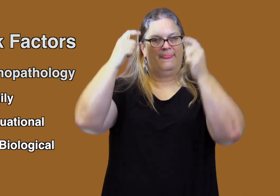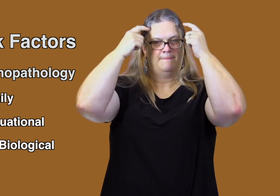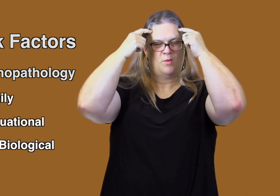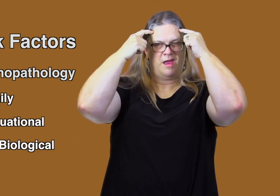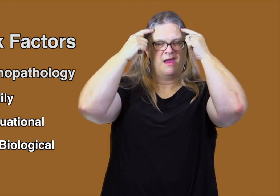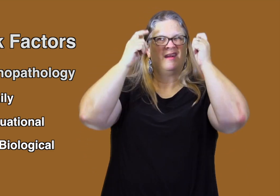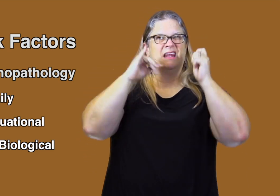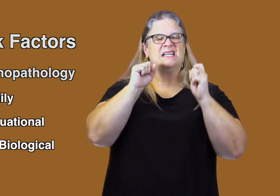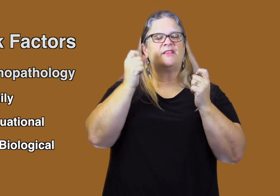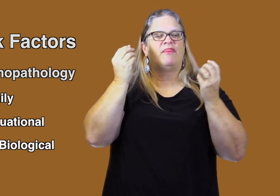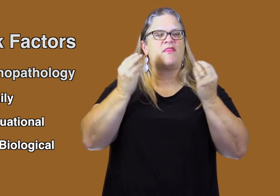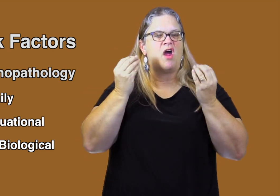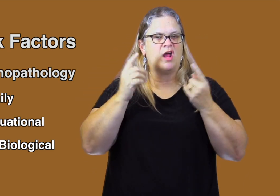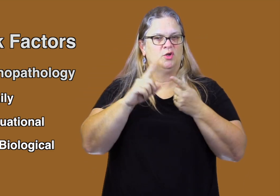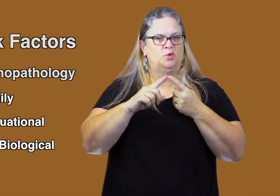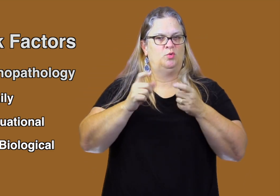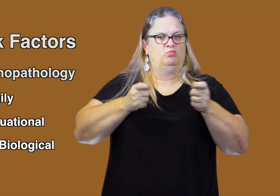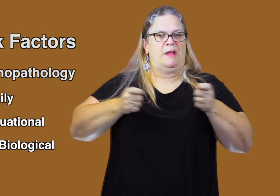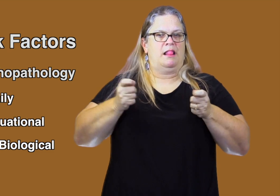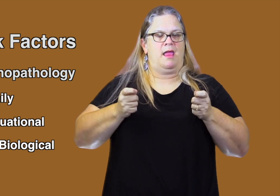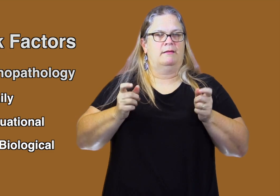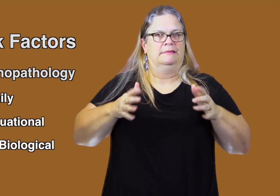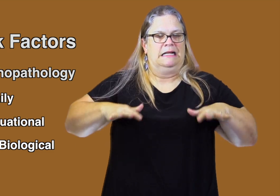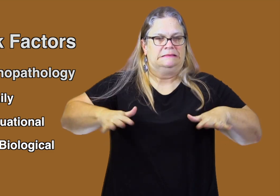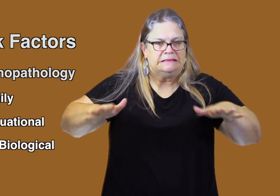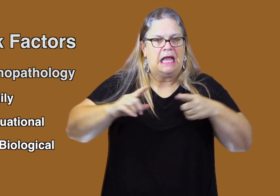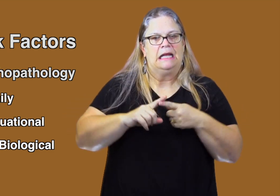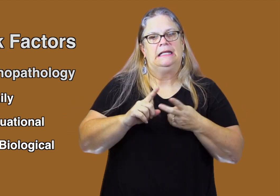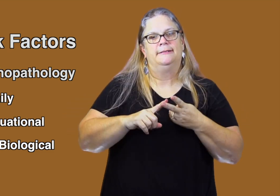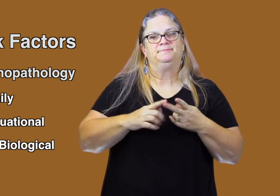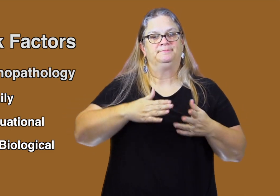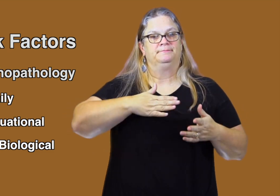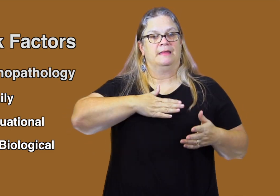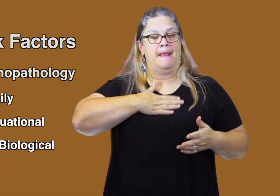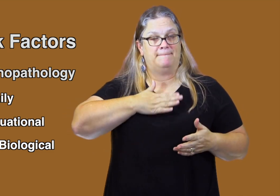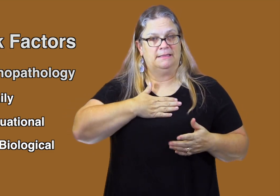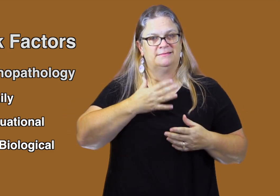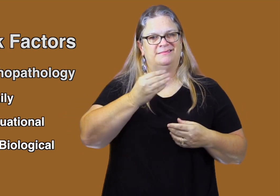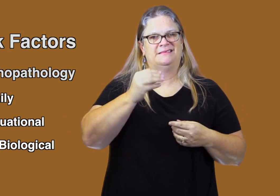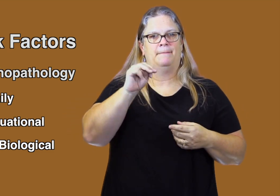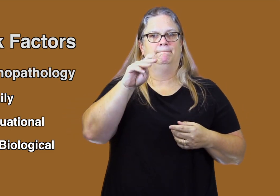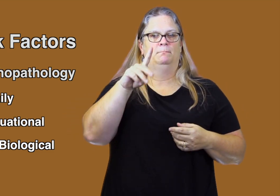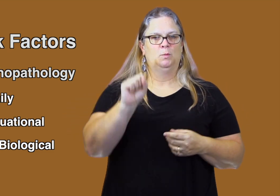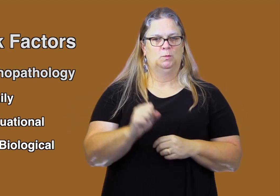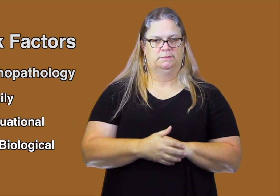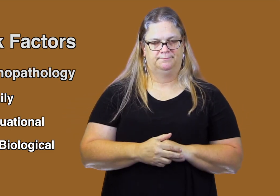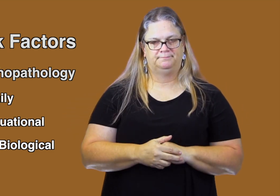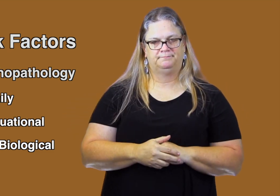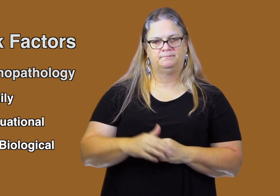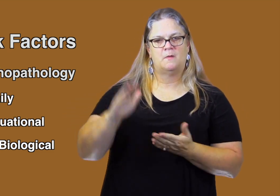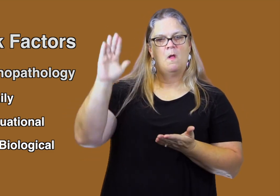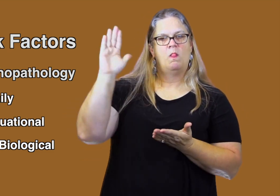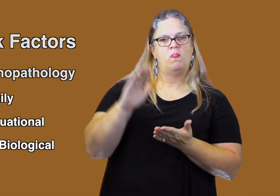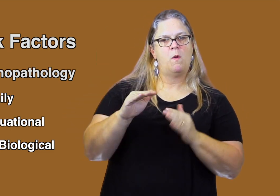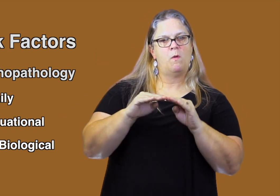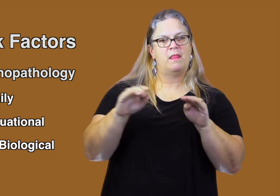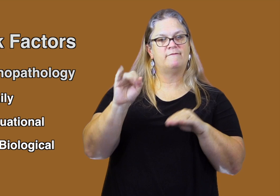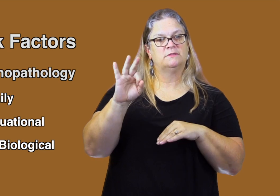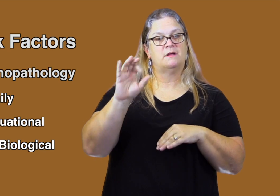Serotonin in the brain is thought to regulate anxiety, happiness, and moods.